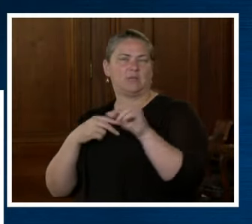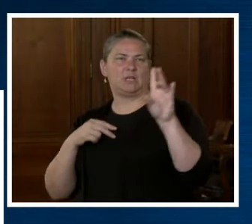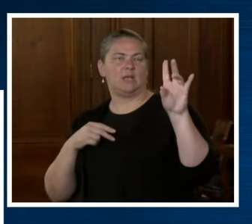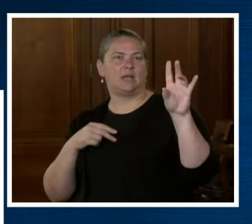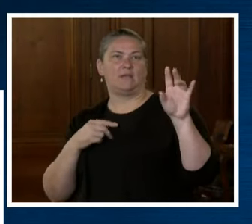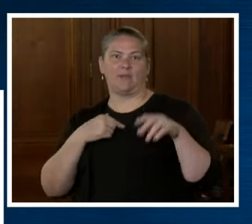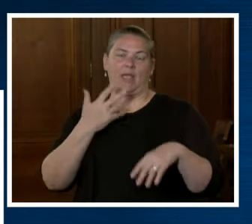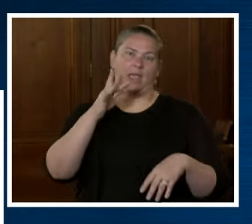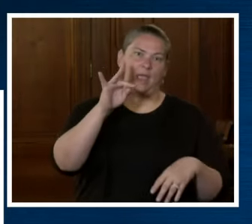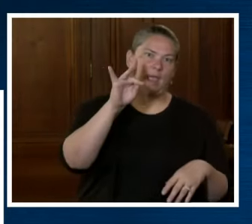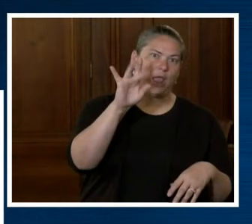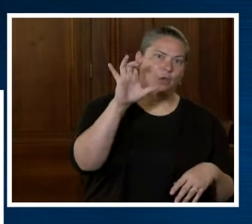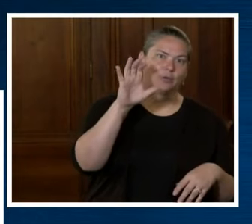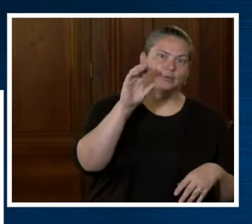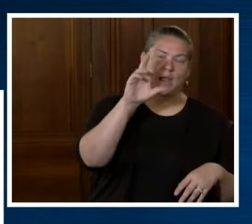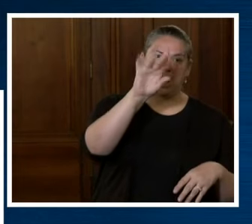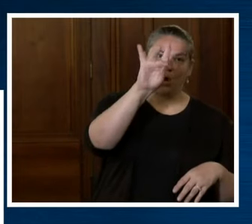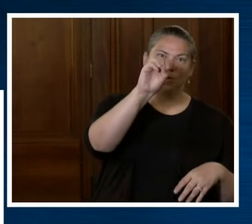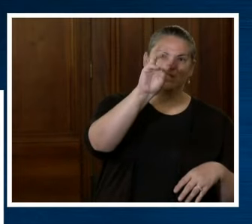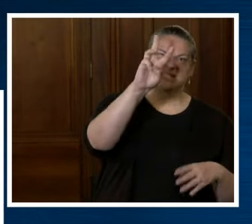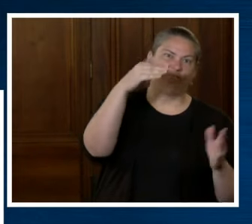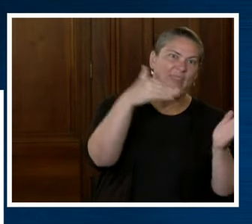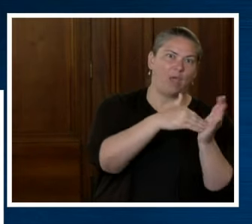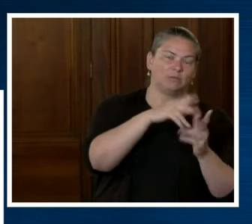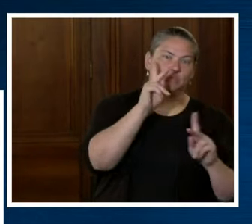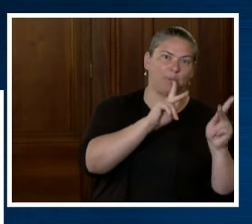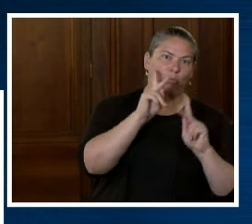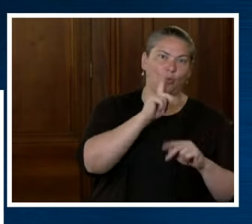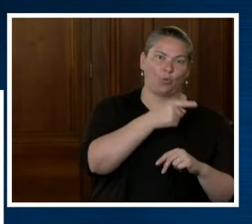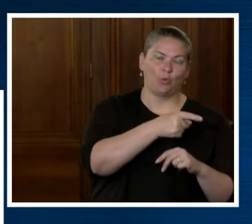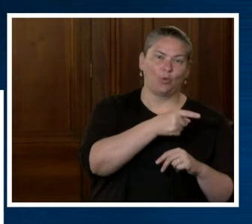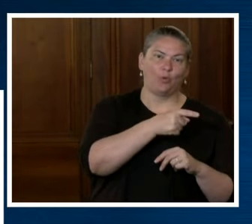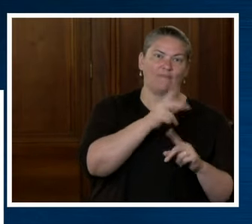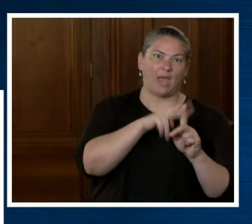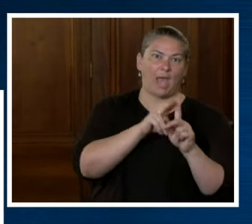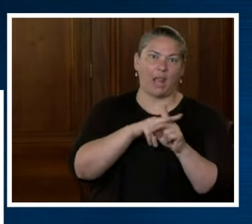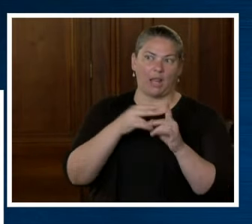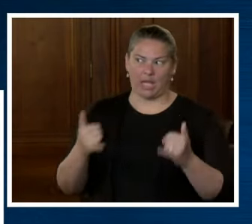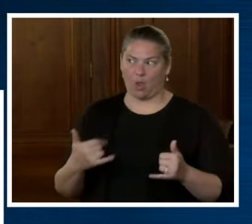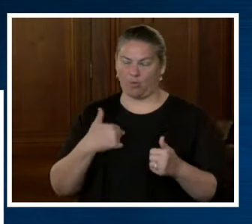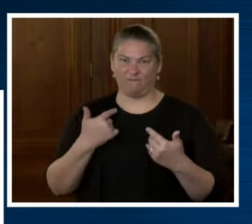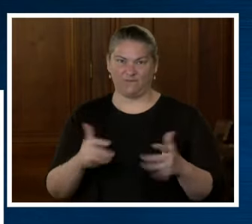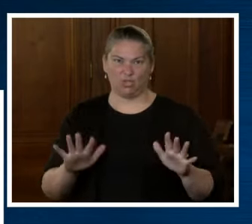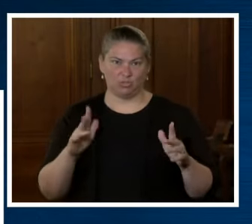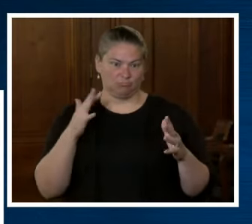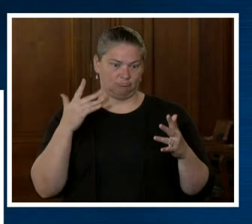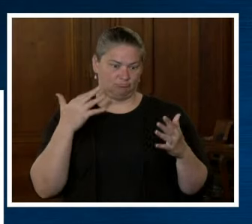MEDICAID, WHICH IS OPERATING VERY WELL, SIGN-UPS ARE OPERATING REALLY FAST.